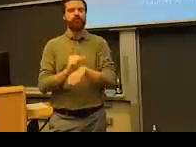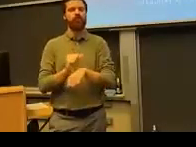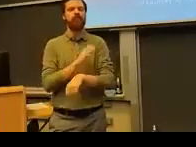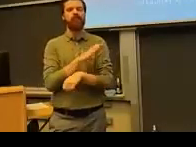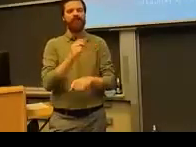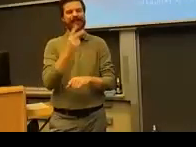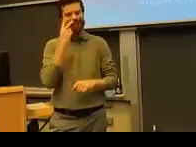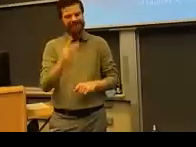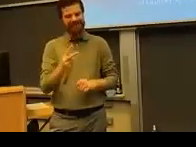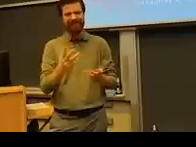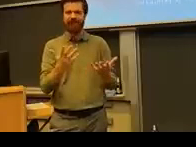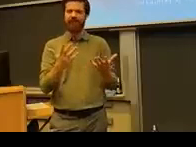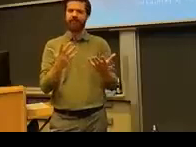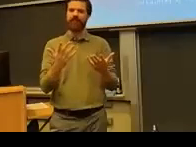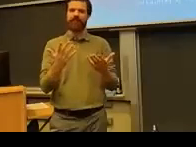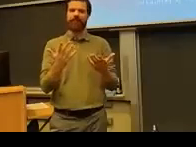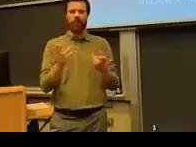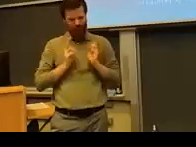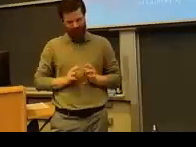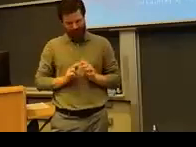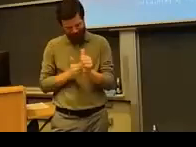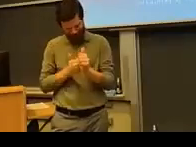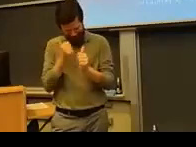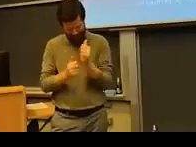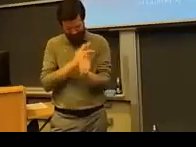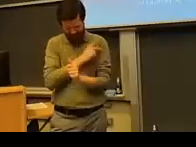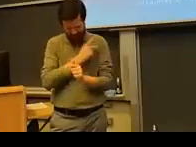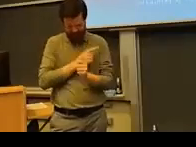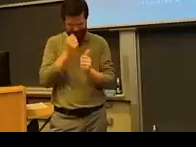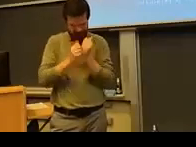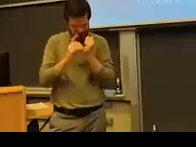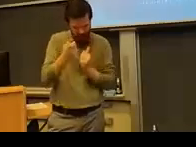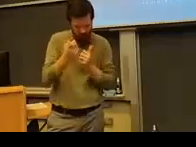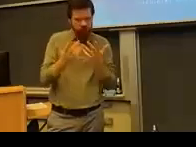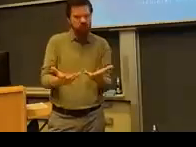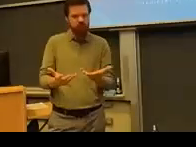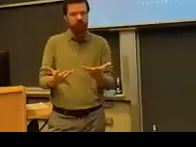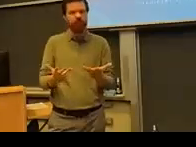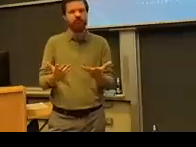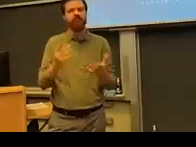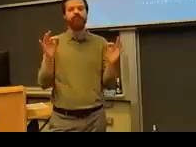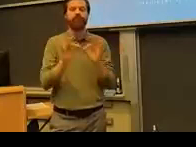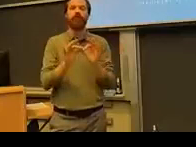humanity behind each patient each diagnosis I think is most important um so thank you and